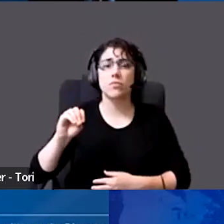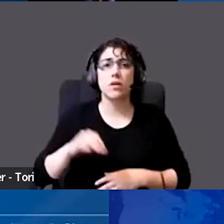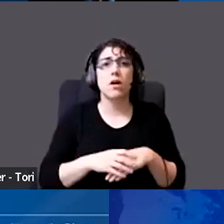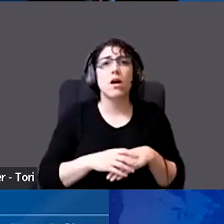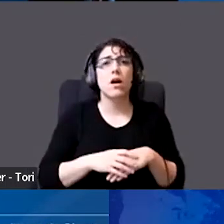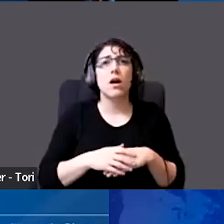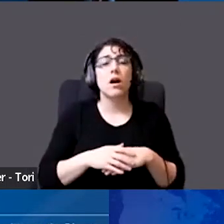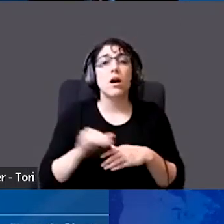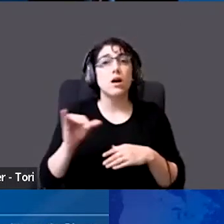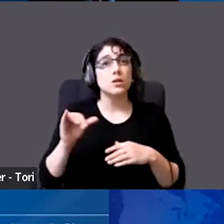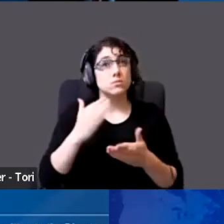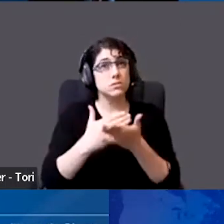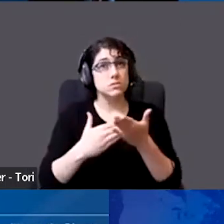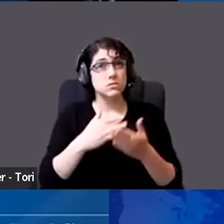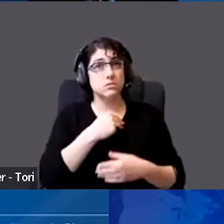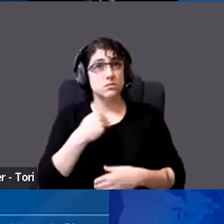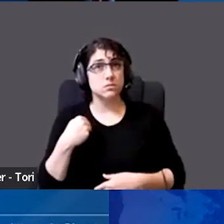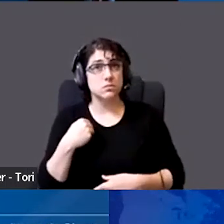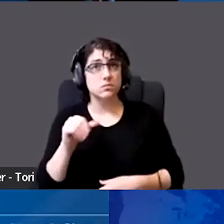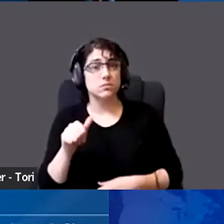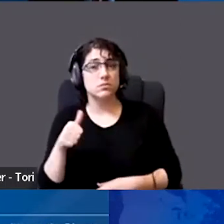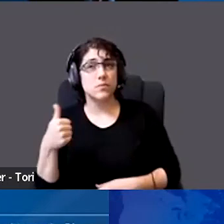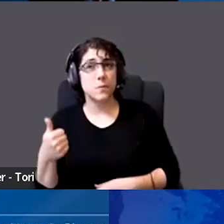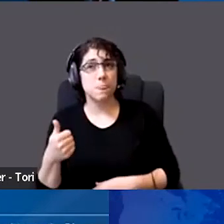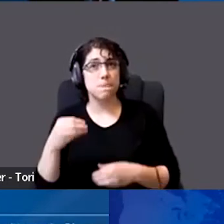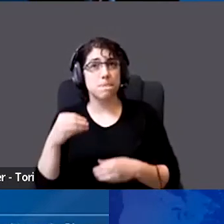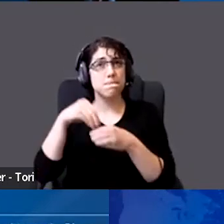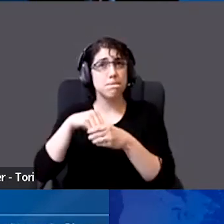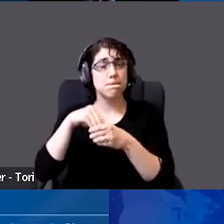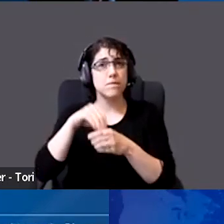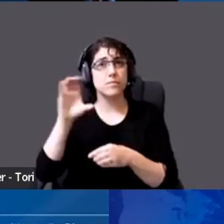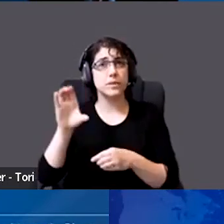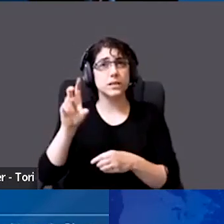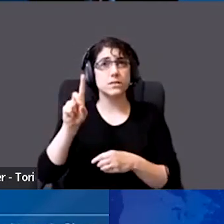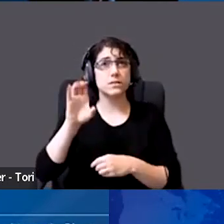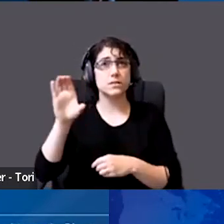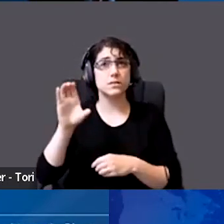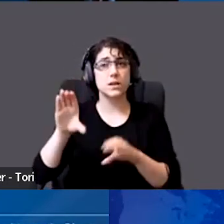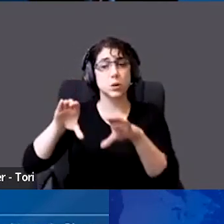there are other internal CDC groups where we've looked